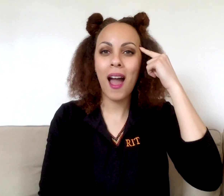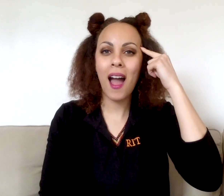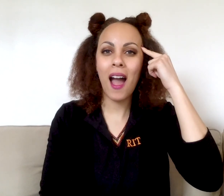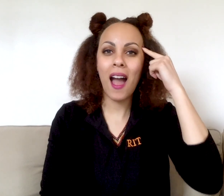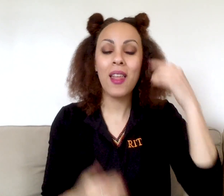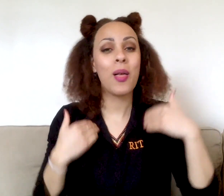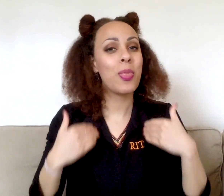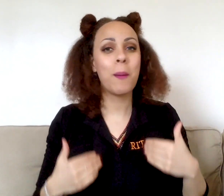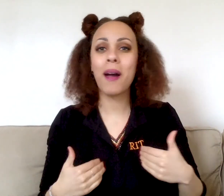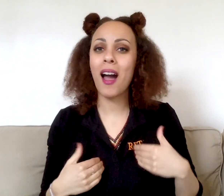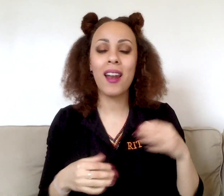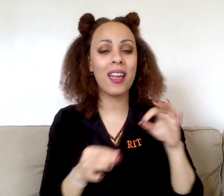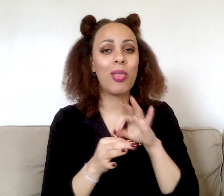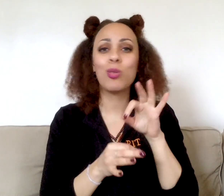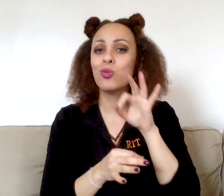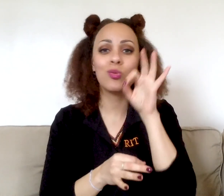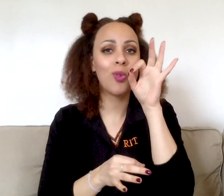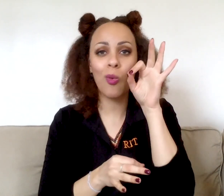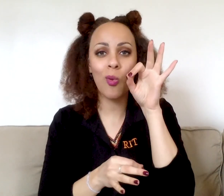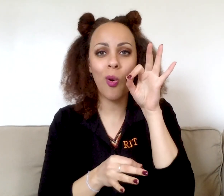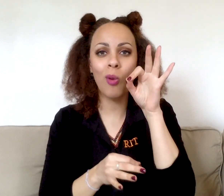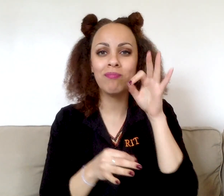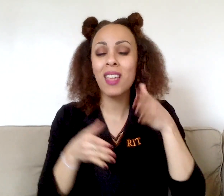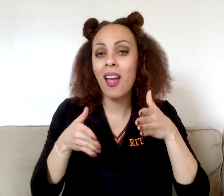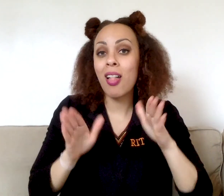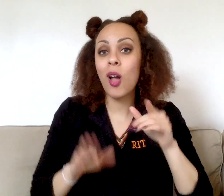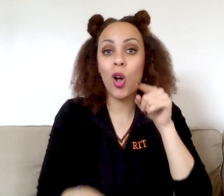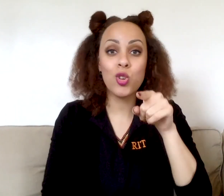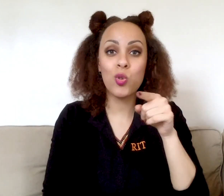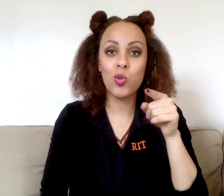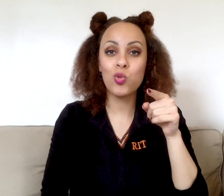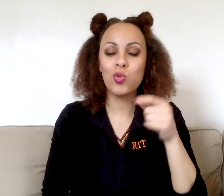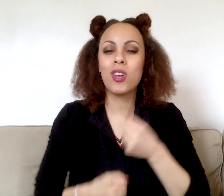It lifts the mind, body, and soul,